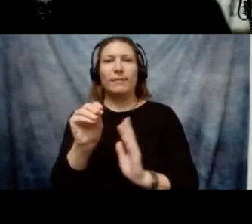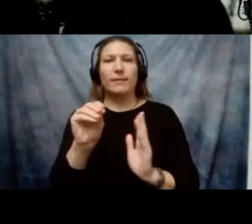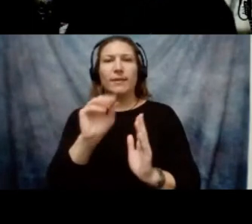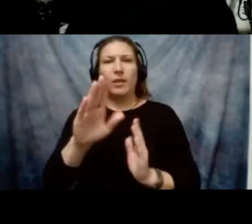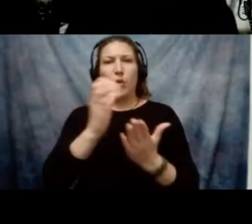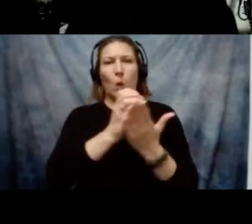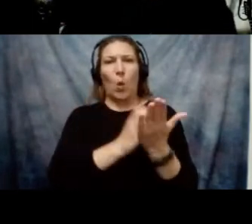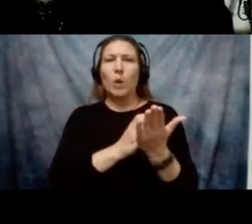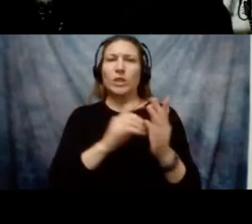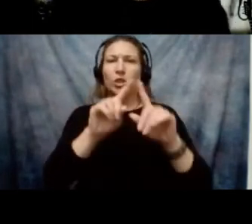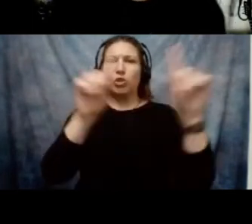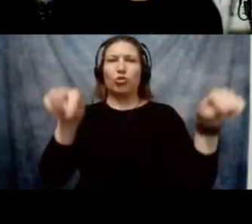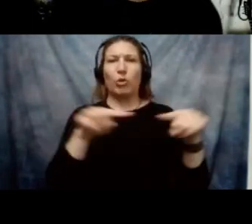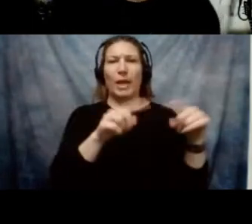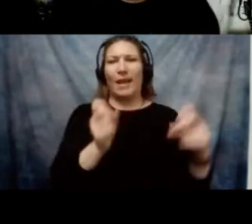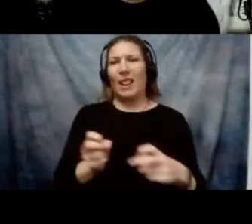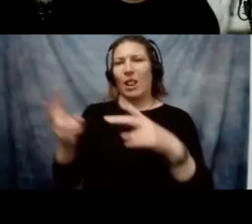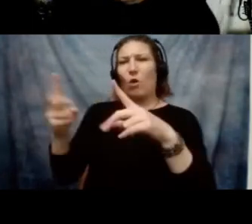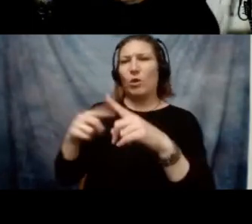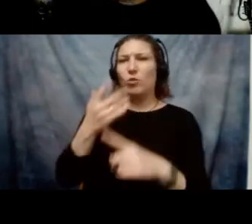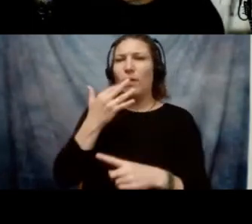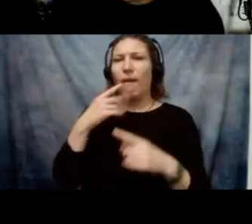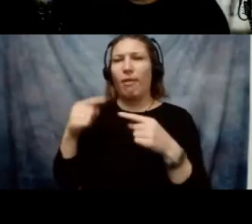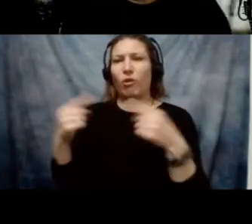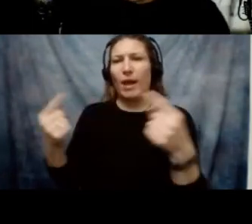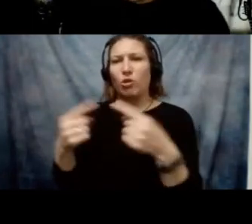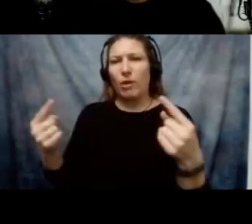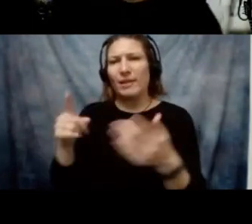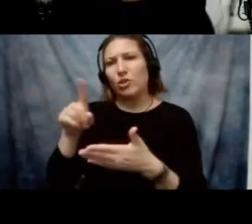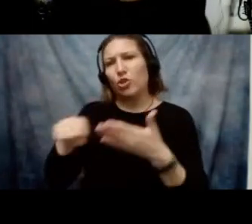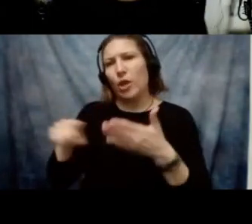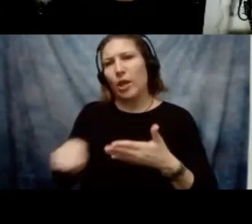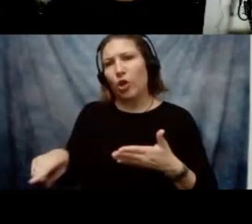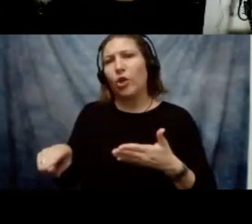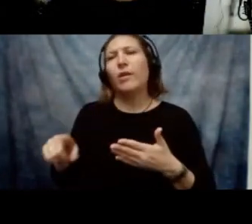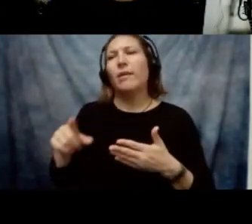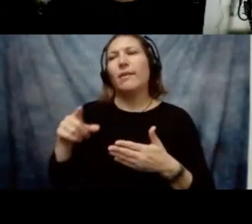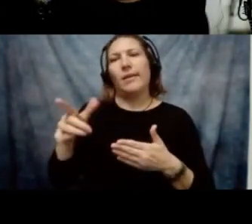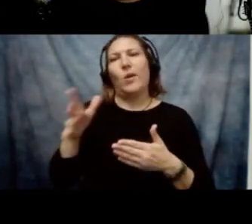thing either in the master slides or somewhere so those are three things you can do i think if you